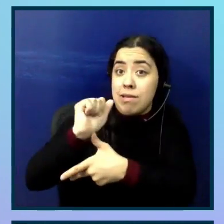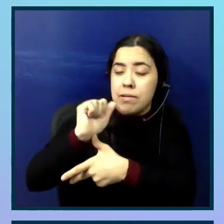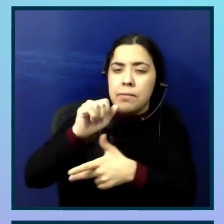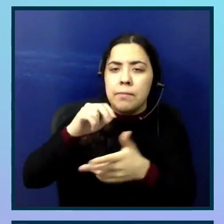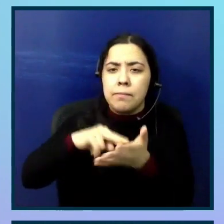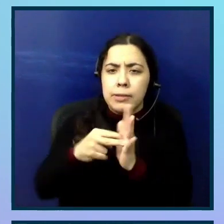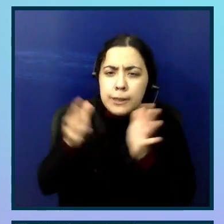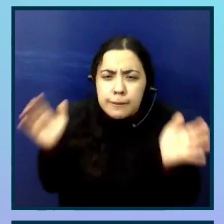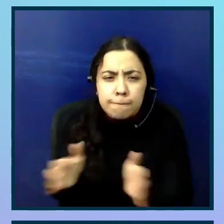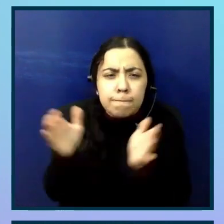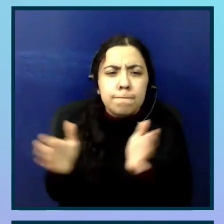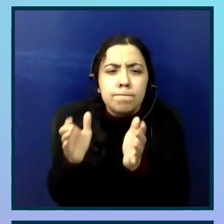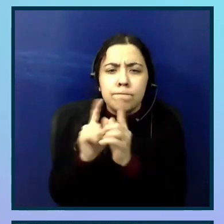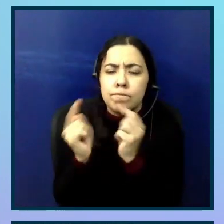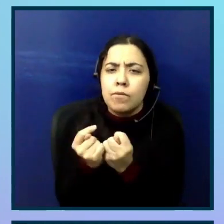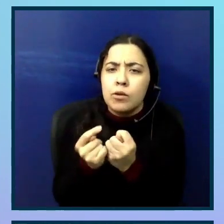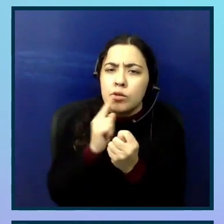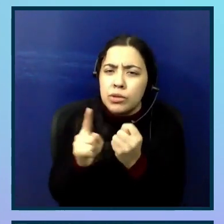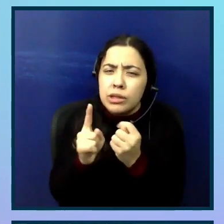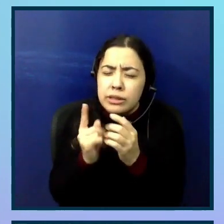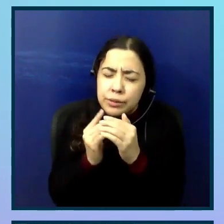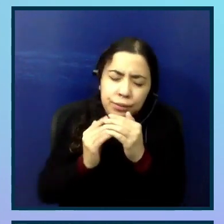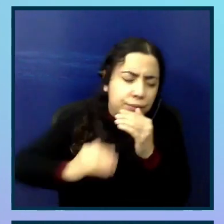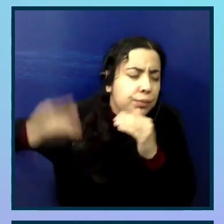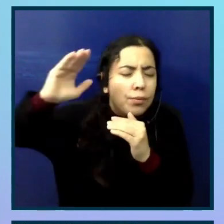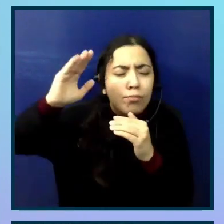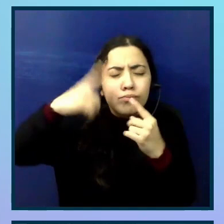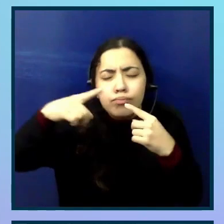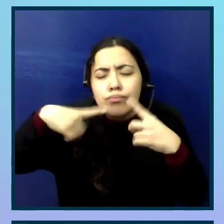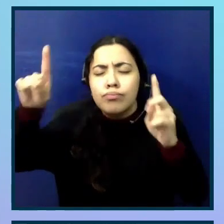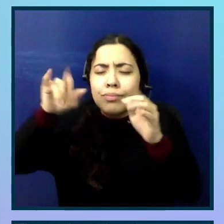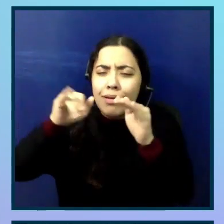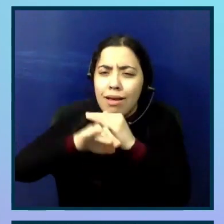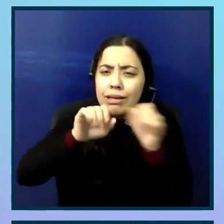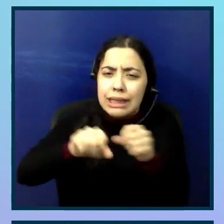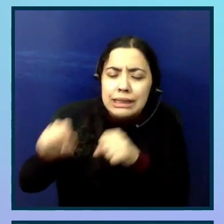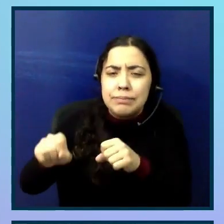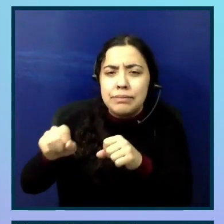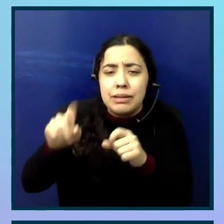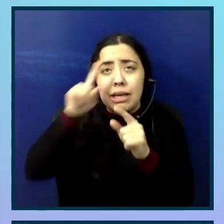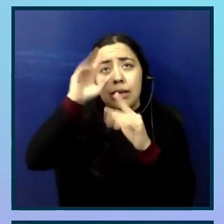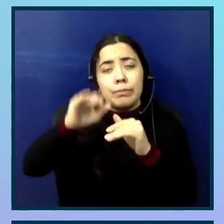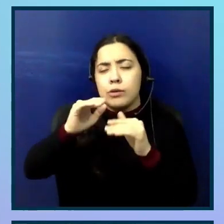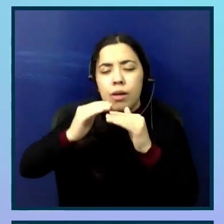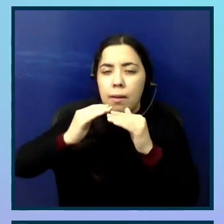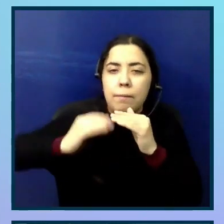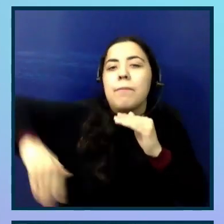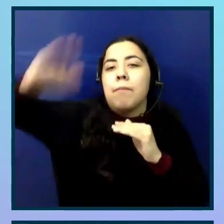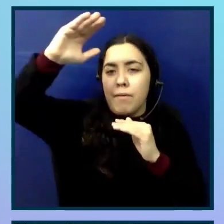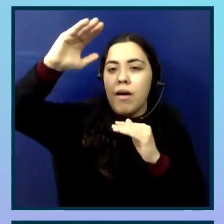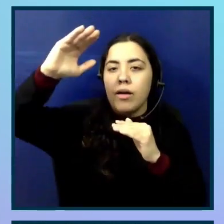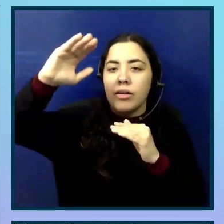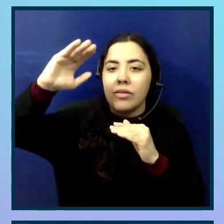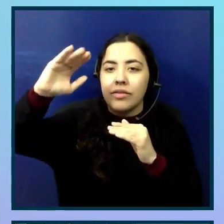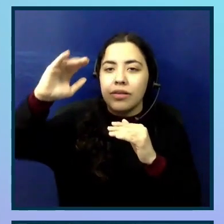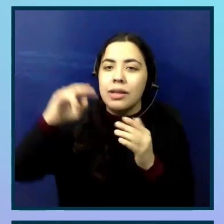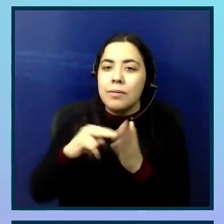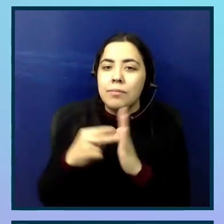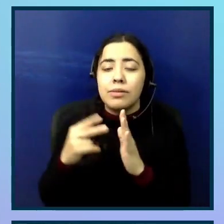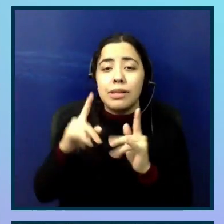to really push the envelope when it comes to accessibility and really changing, it's something that raises the bar for the industry.